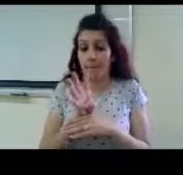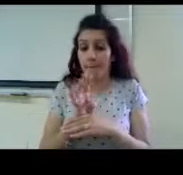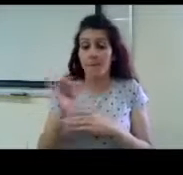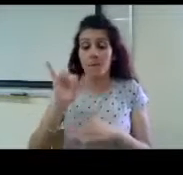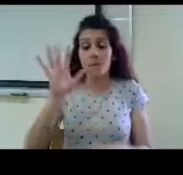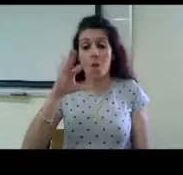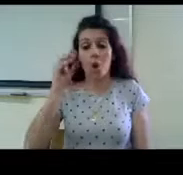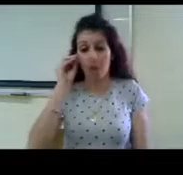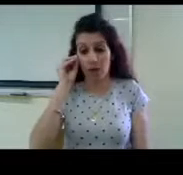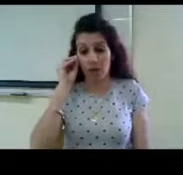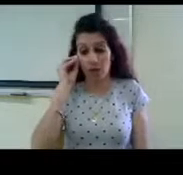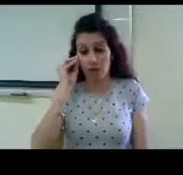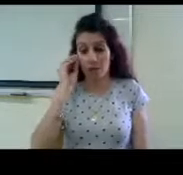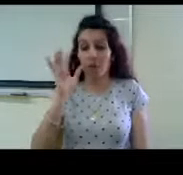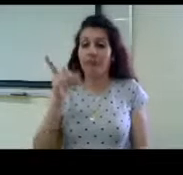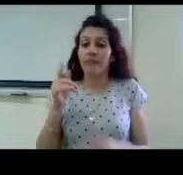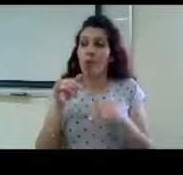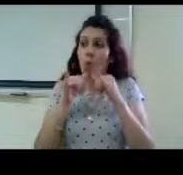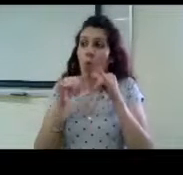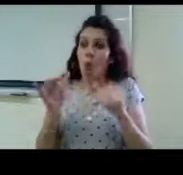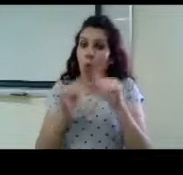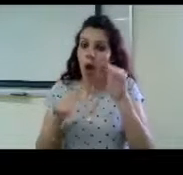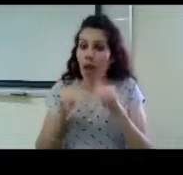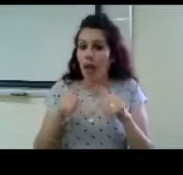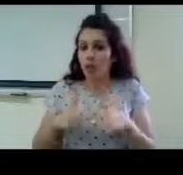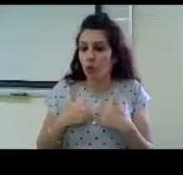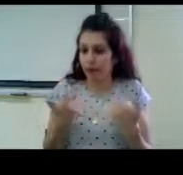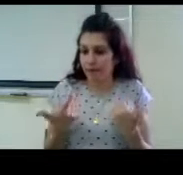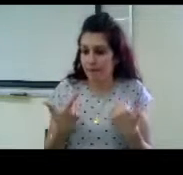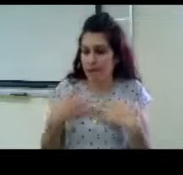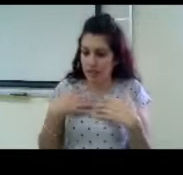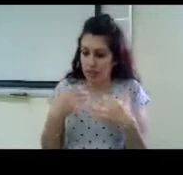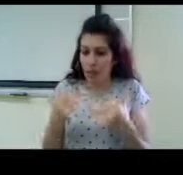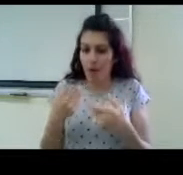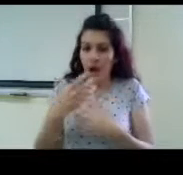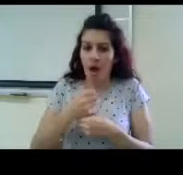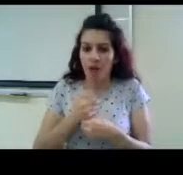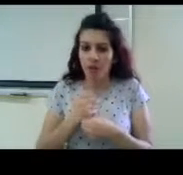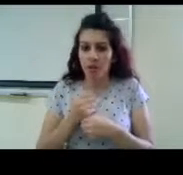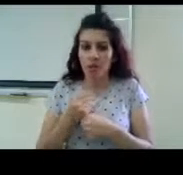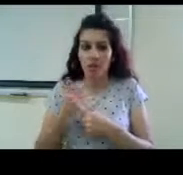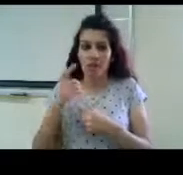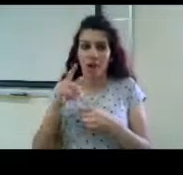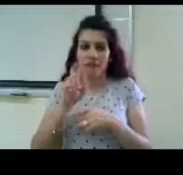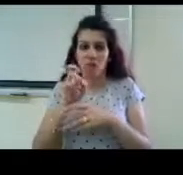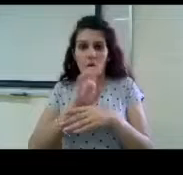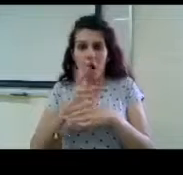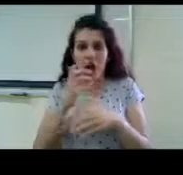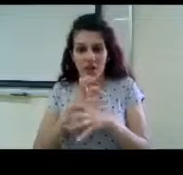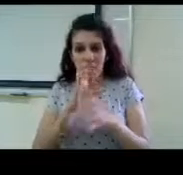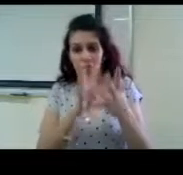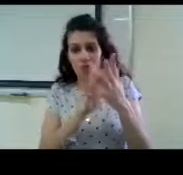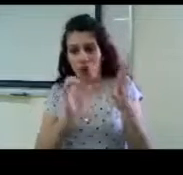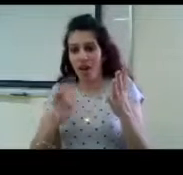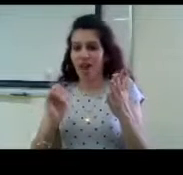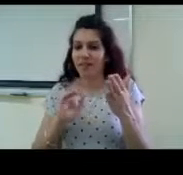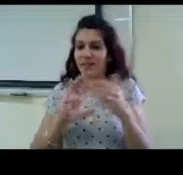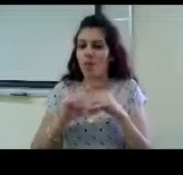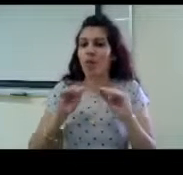storybooks as part of the um teaching and reading on TVs in certain countries